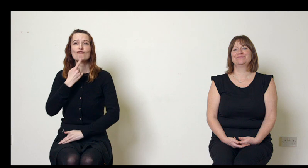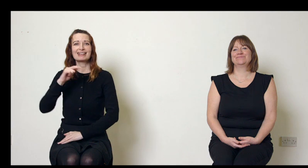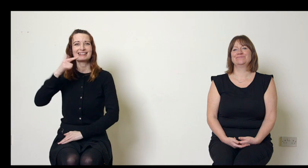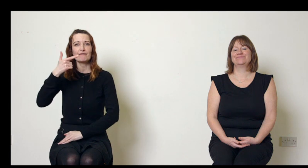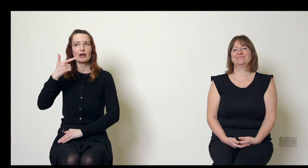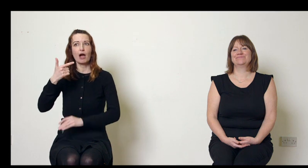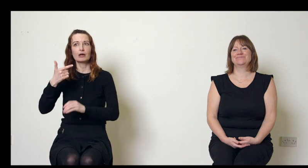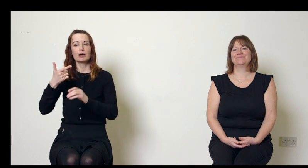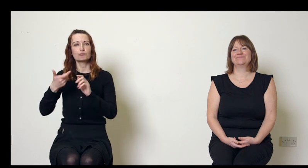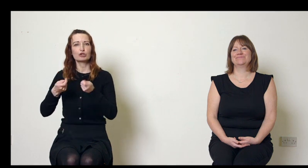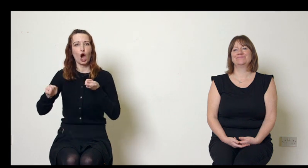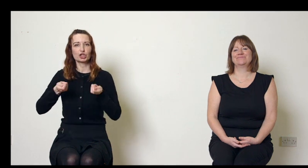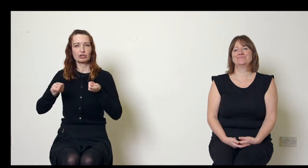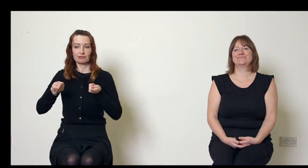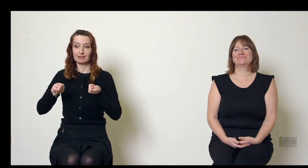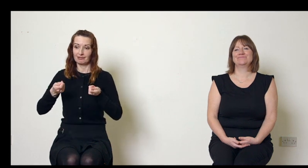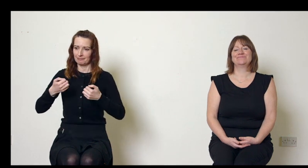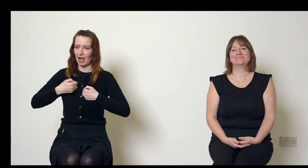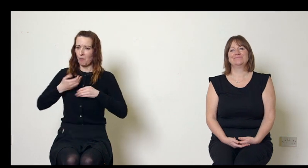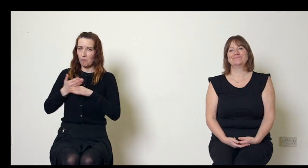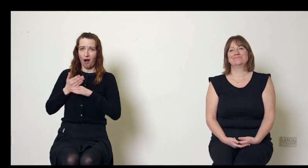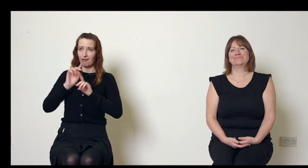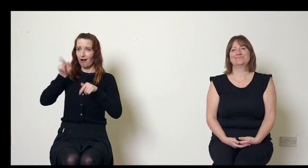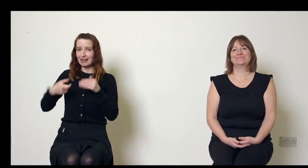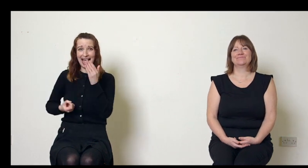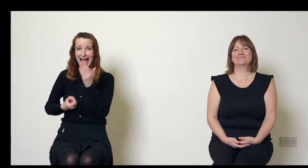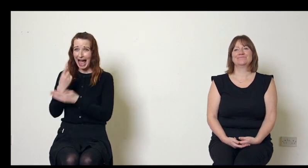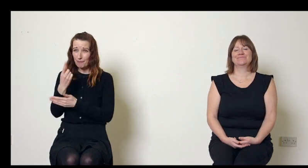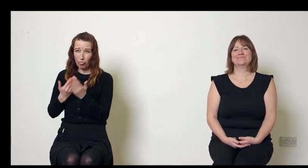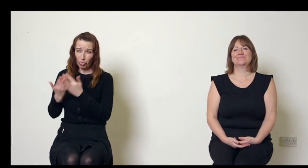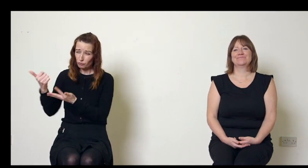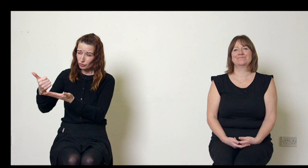We couldn't have done the work we've been talking about without the support of our marvelous partners.